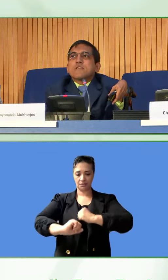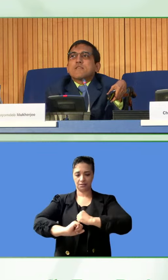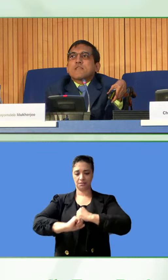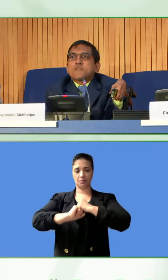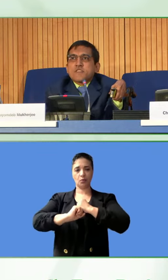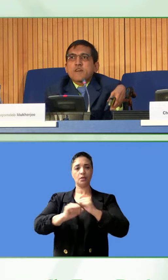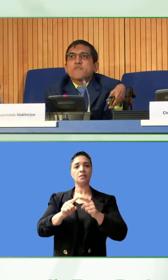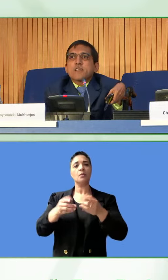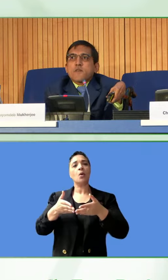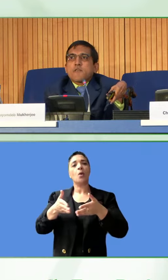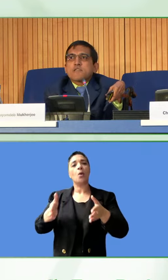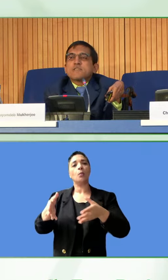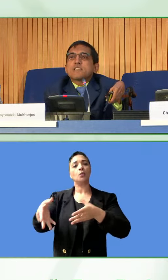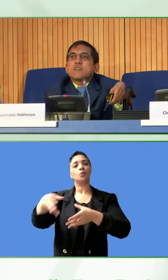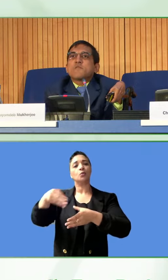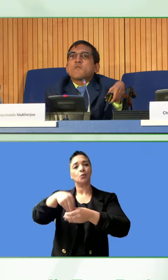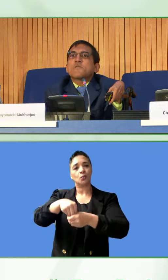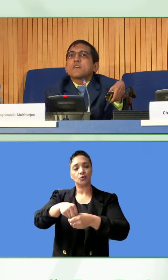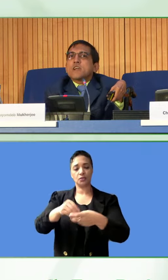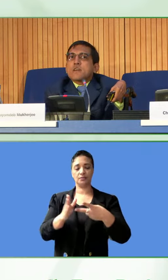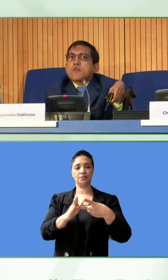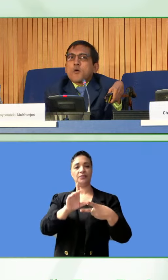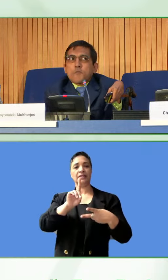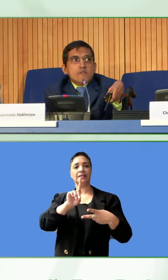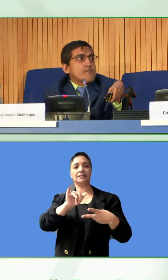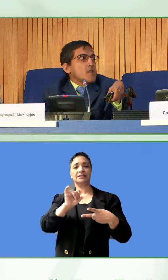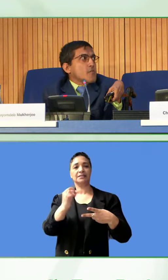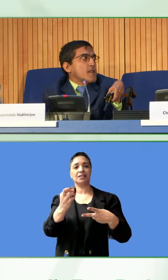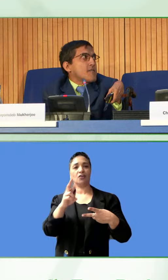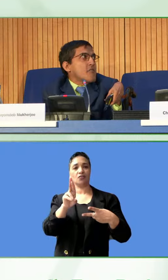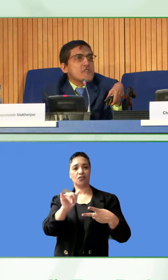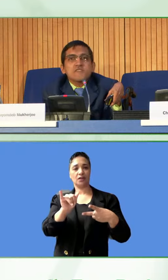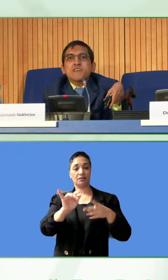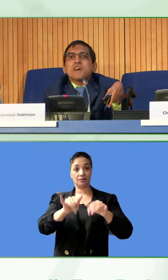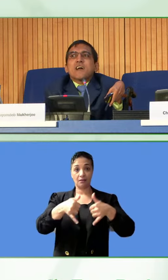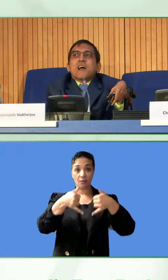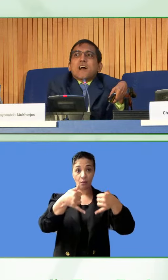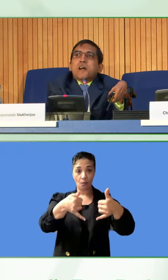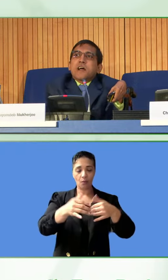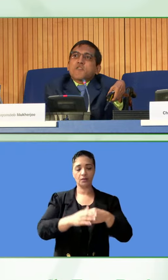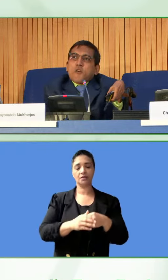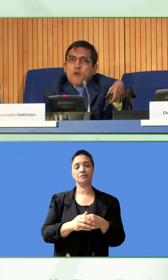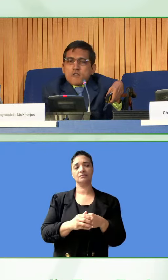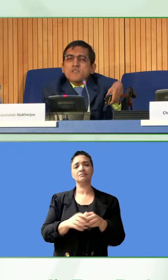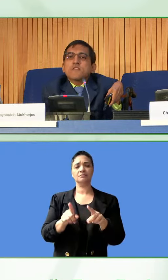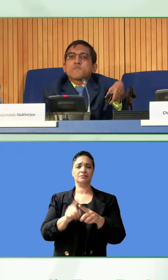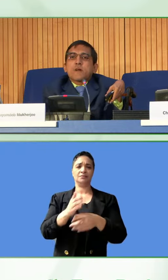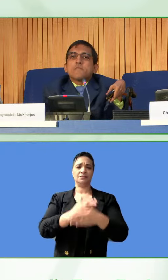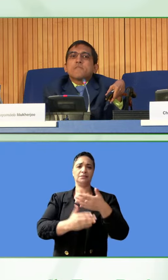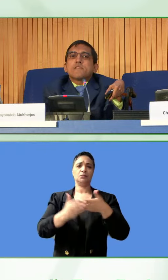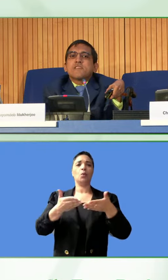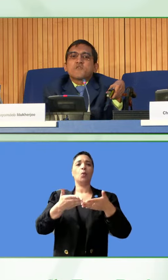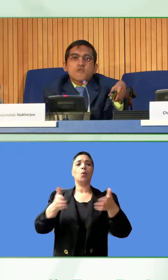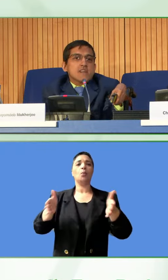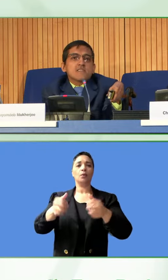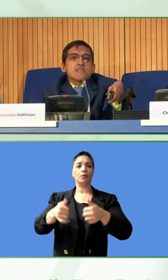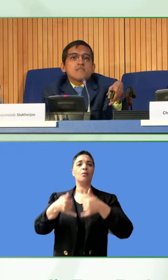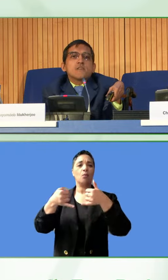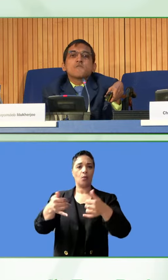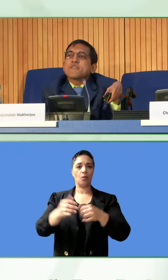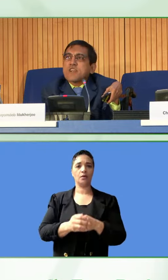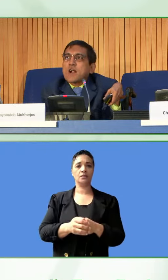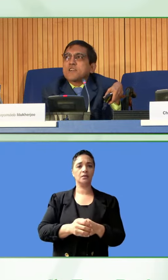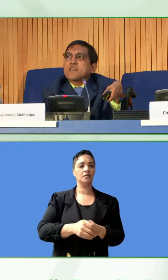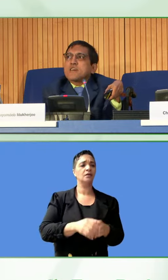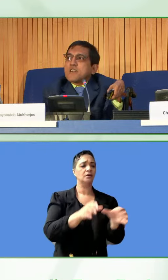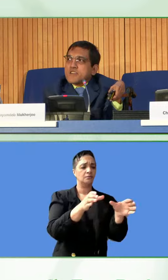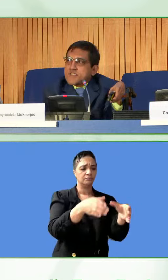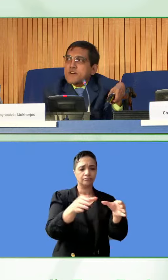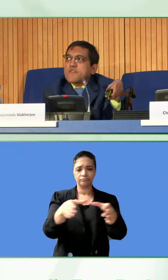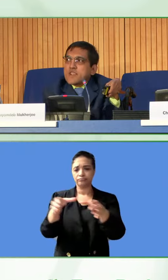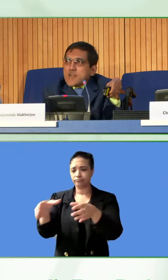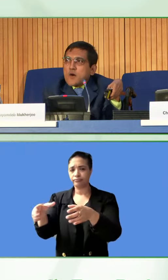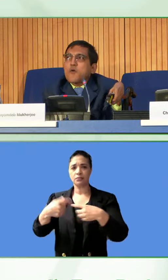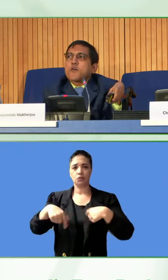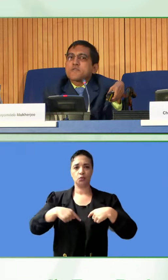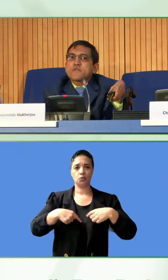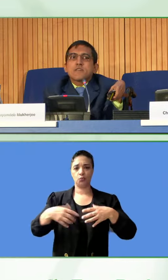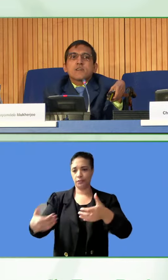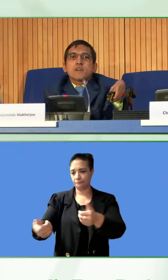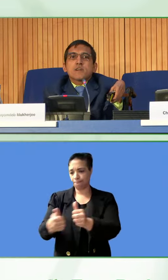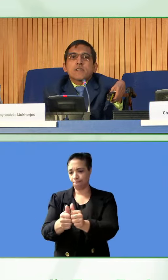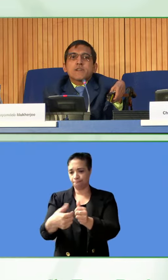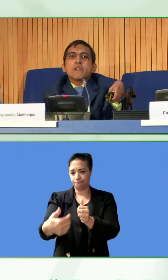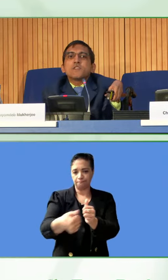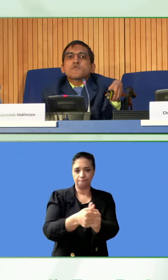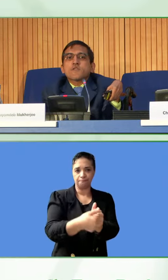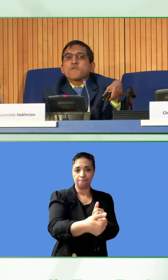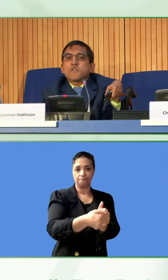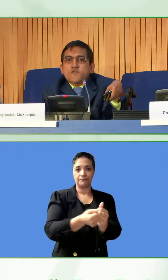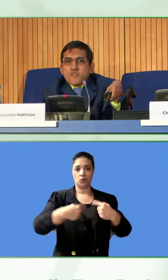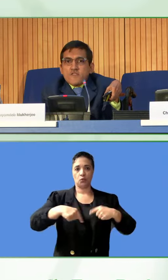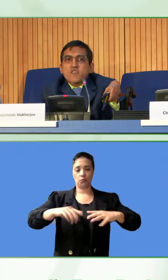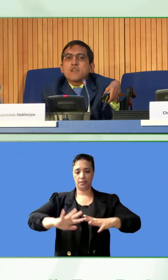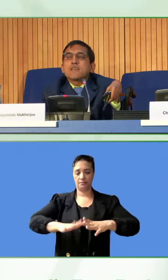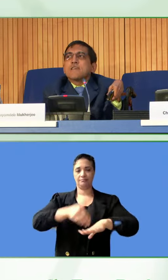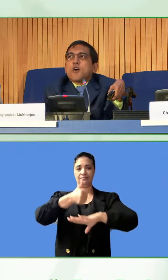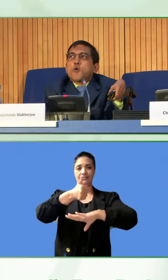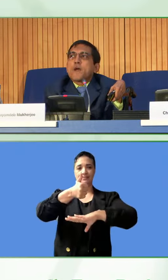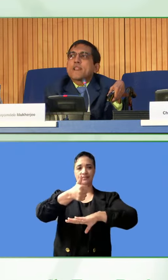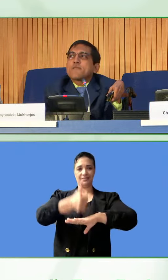a Discovery Award, and all of them together, we started Discovery Awards in 2023, when